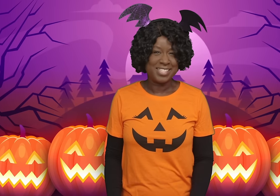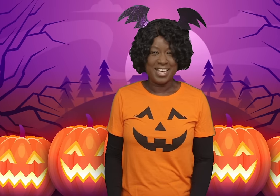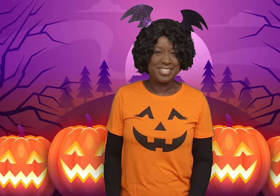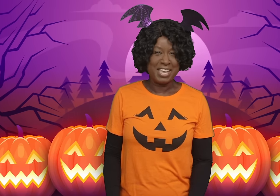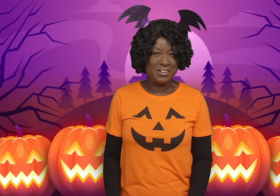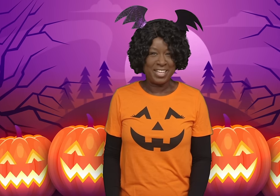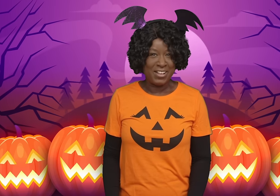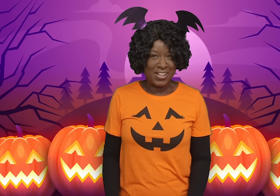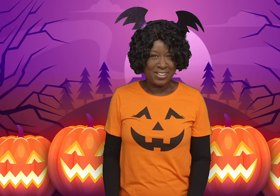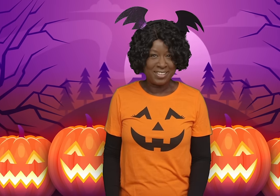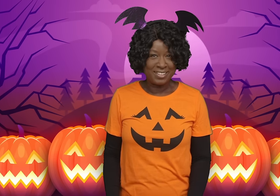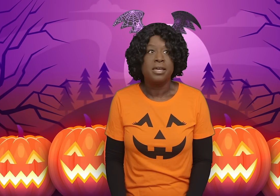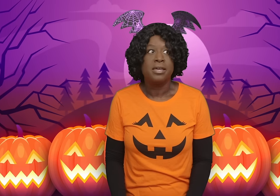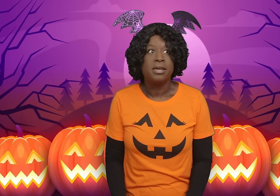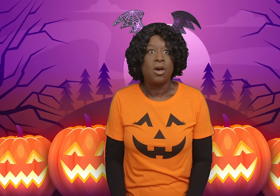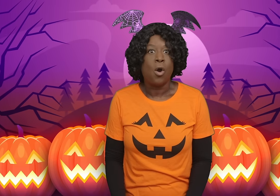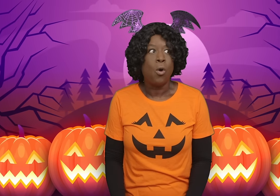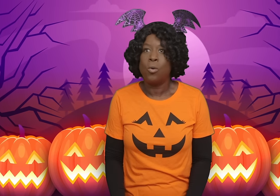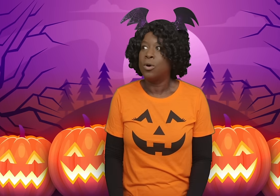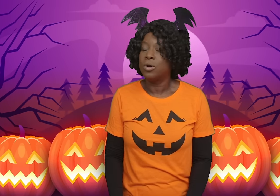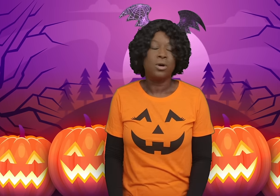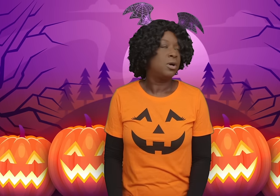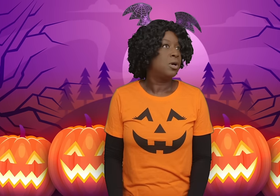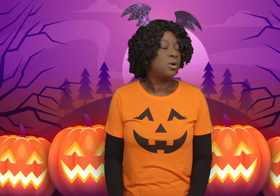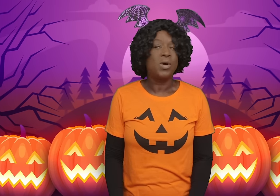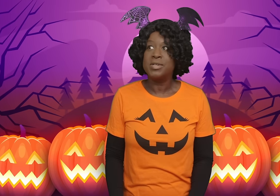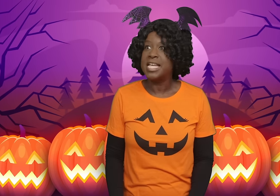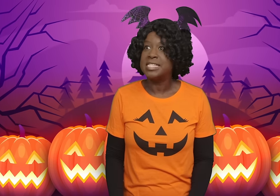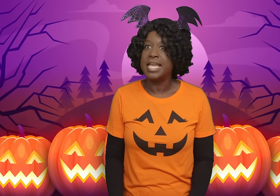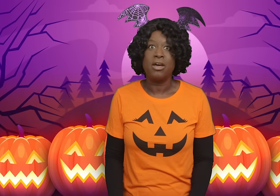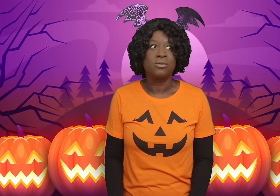That's not scary at all. Oh, what was that sound?